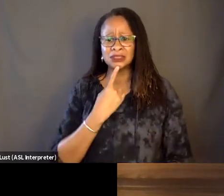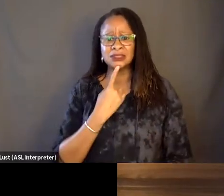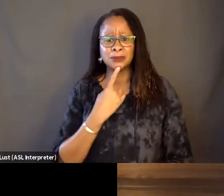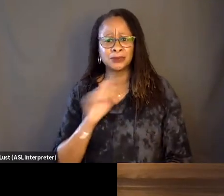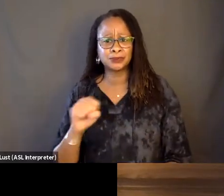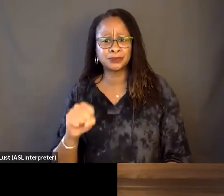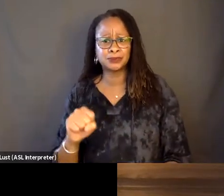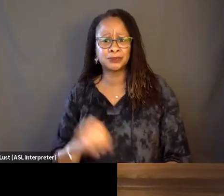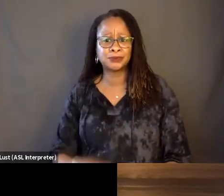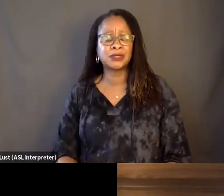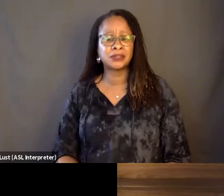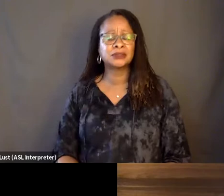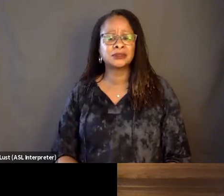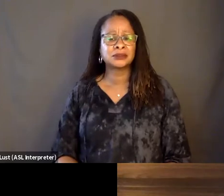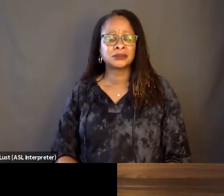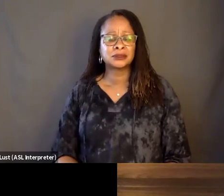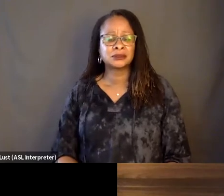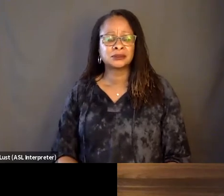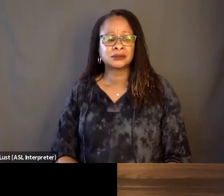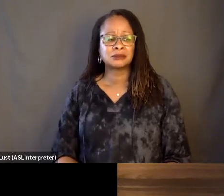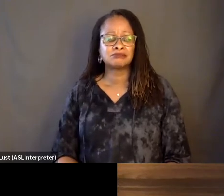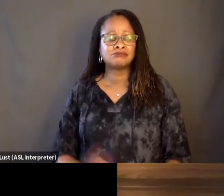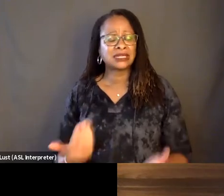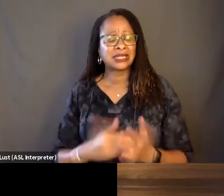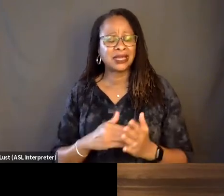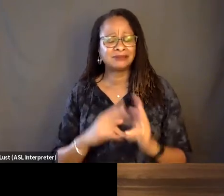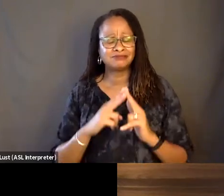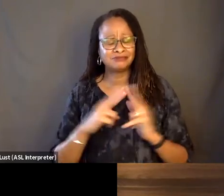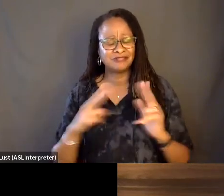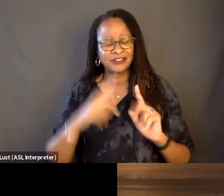very optimistic about the future of this film.